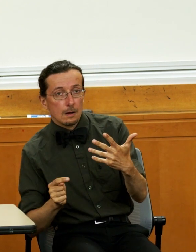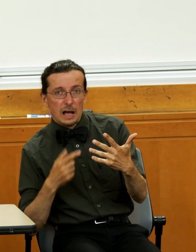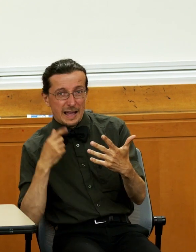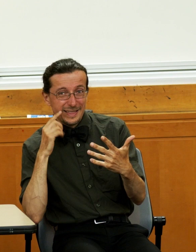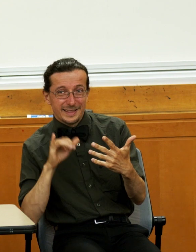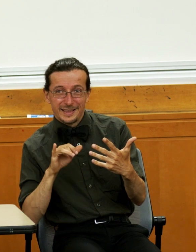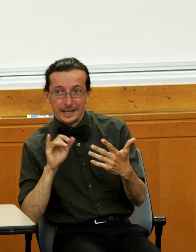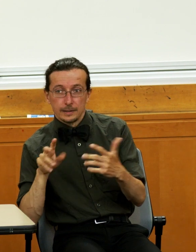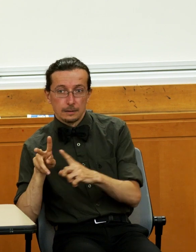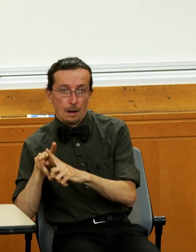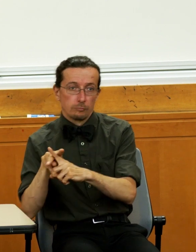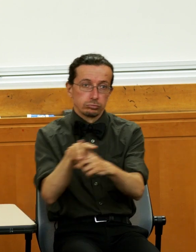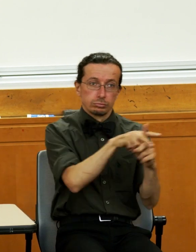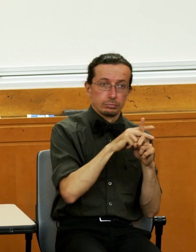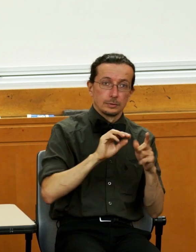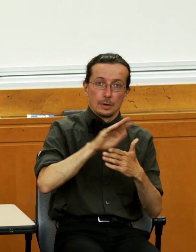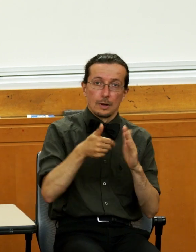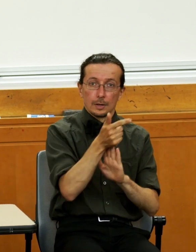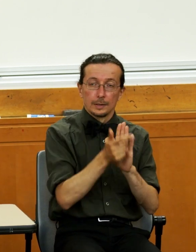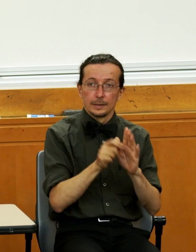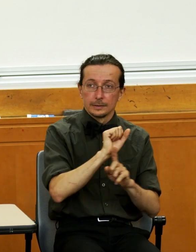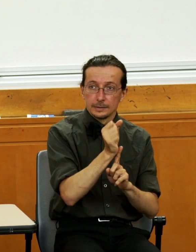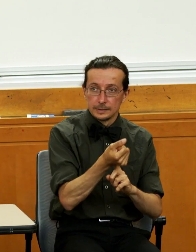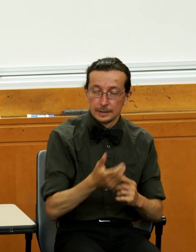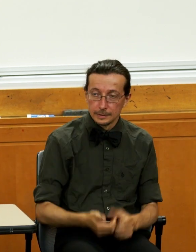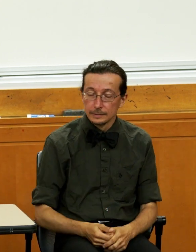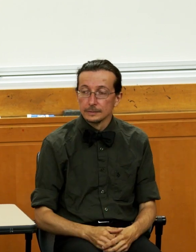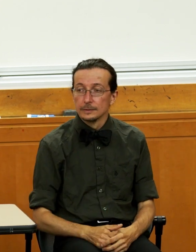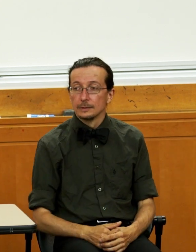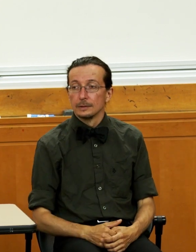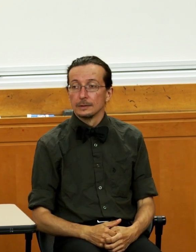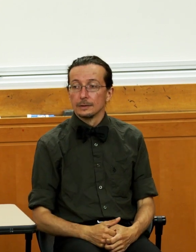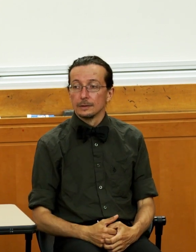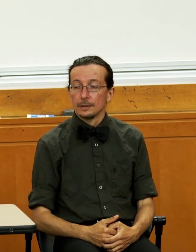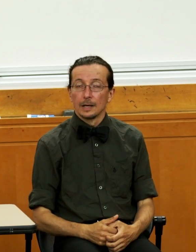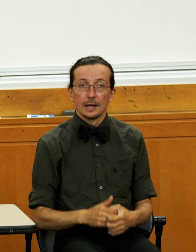legal spectrum, you know. I used to say when I was 1L, I didn't actually do it, shame on me. But like